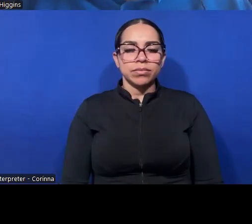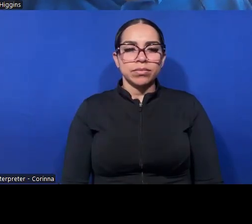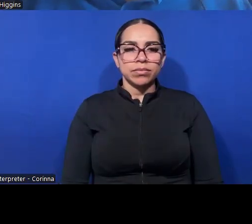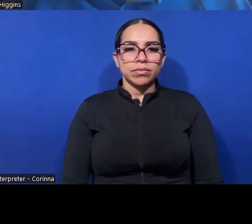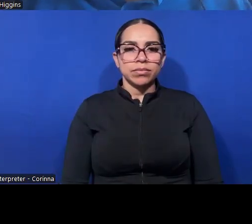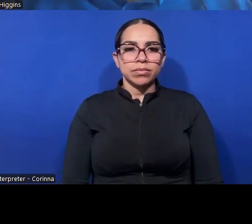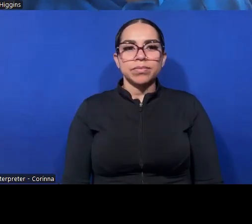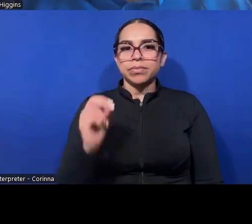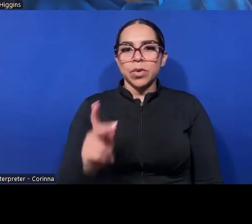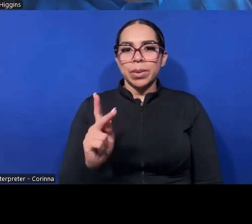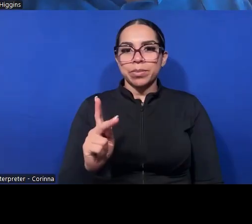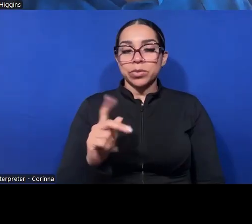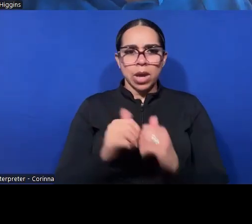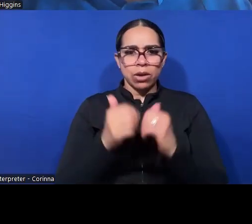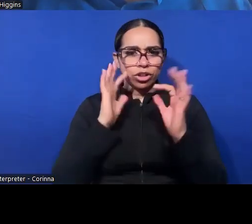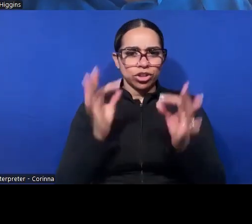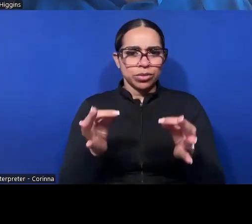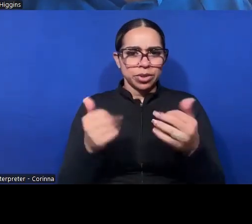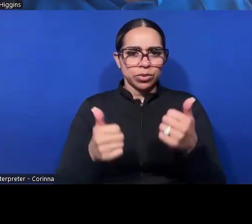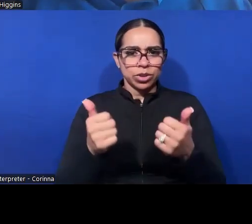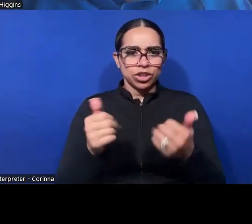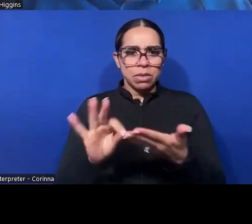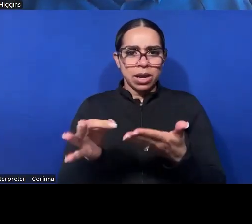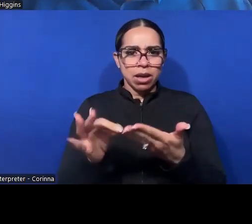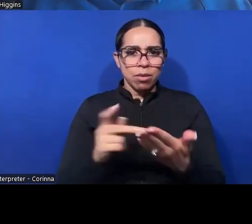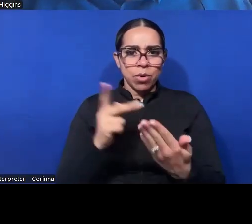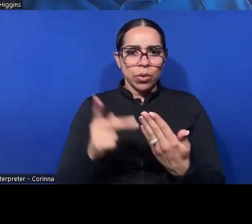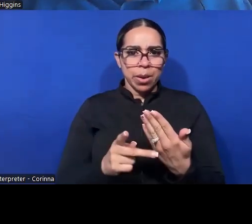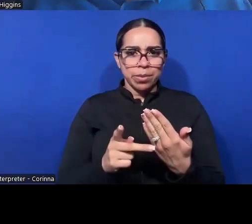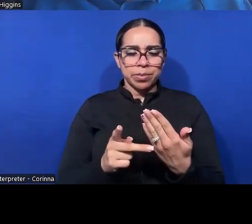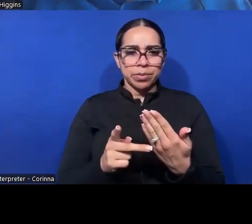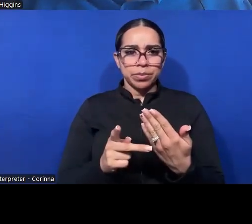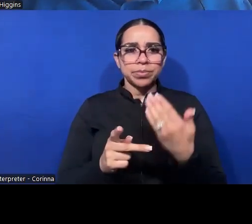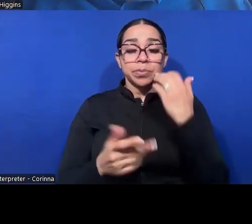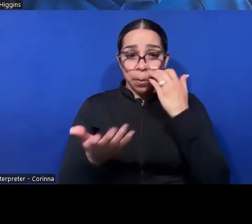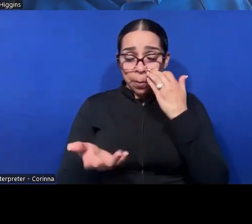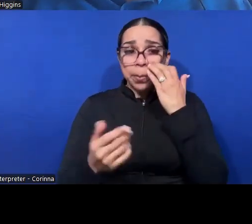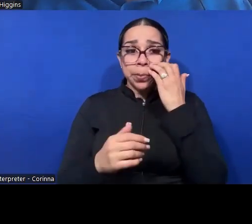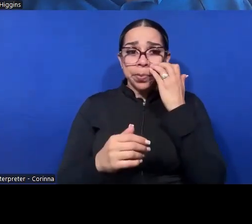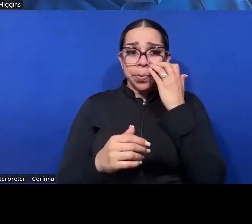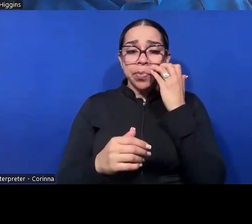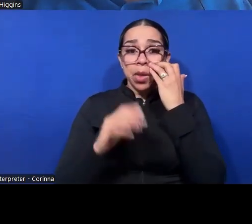Okay. So how do you determine what Medi-Cal programs you're on on your Medi-Cal card? You should have Aid Code.